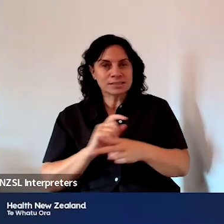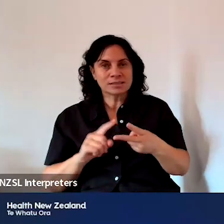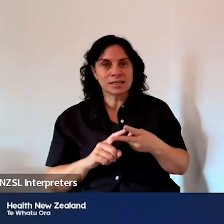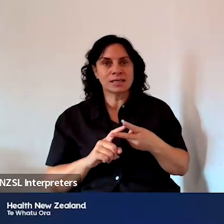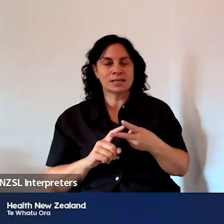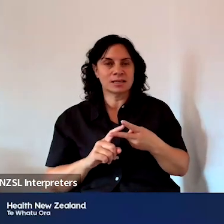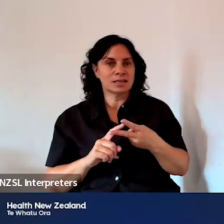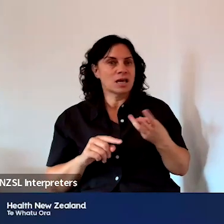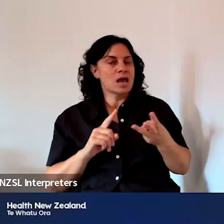Peer relationships,